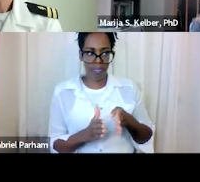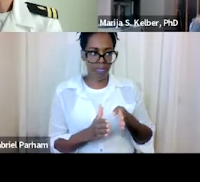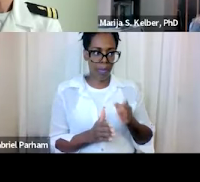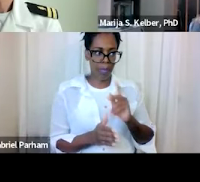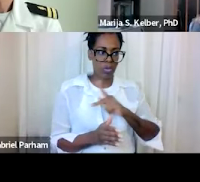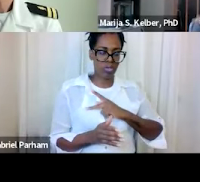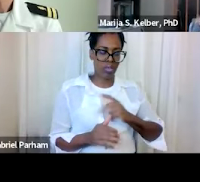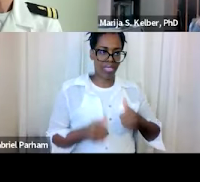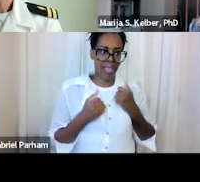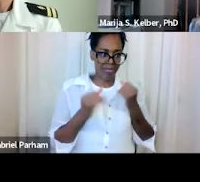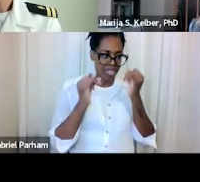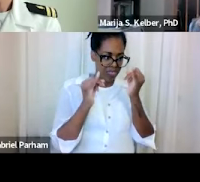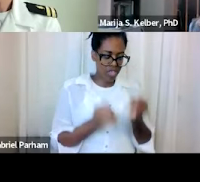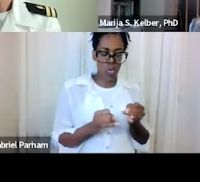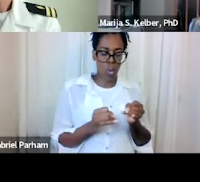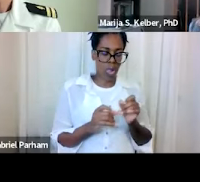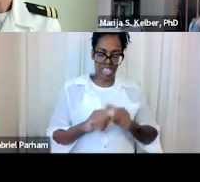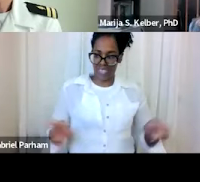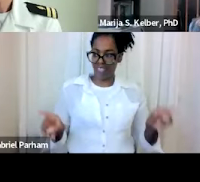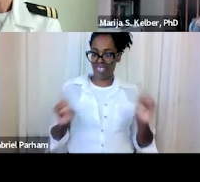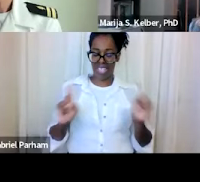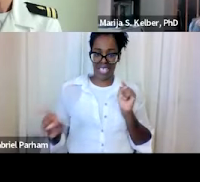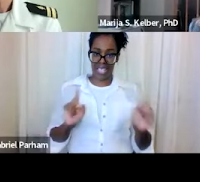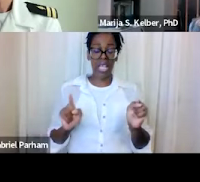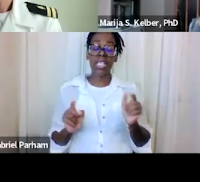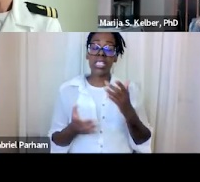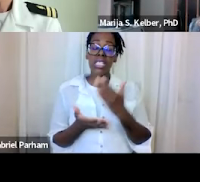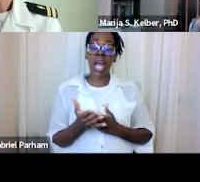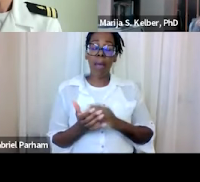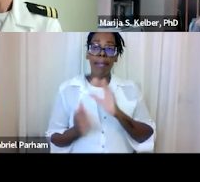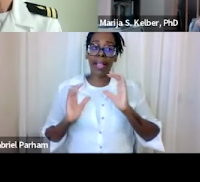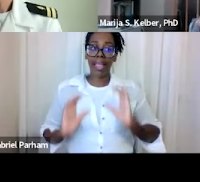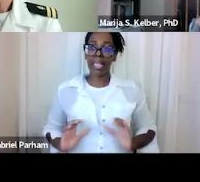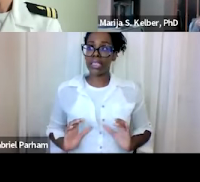after the military can be challenging. I had veteran clients that just say they were lost.